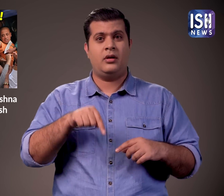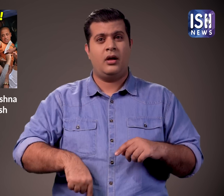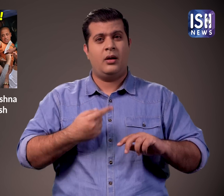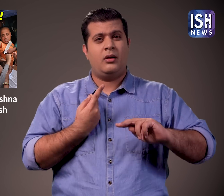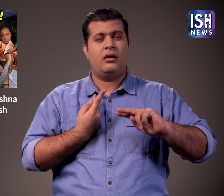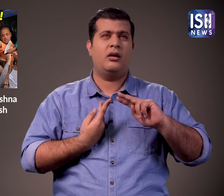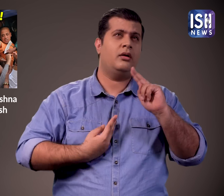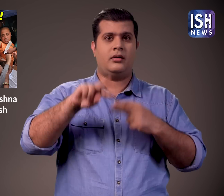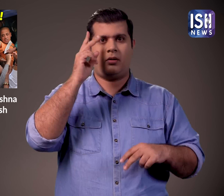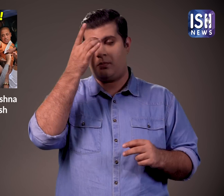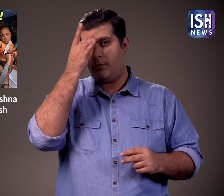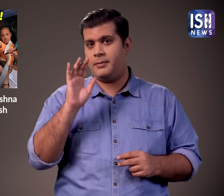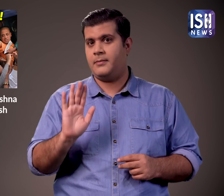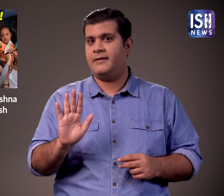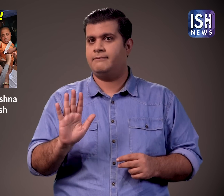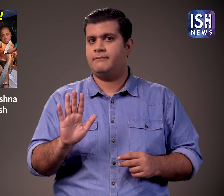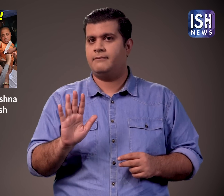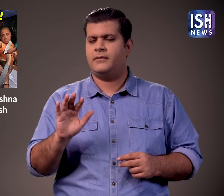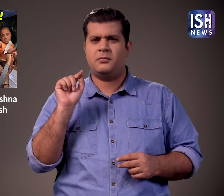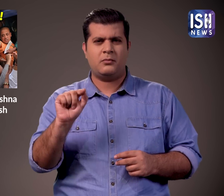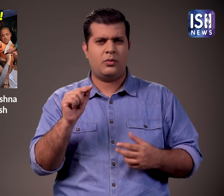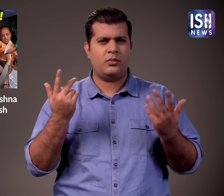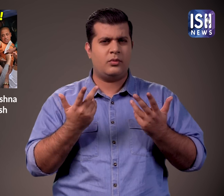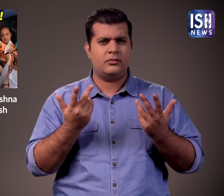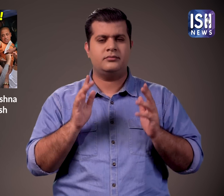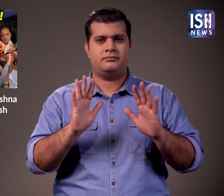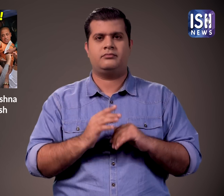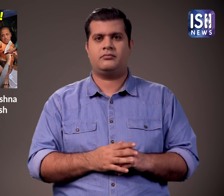Infact, the crisis has escalated. Let me tell you what happened.